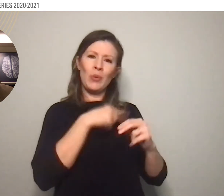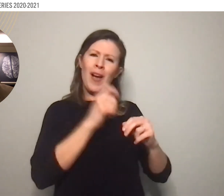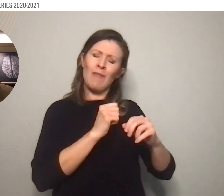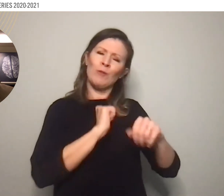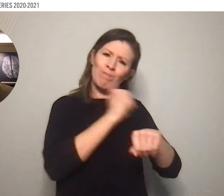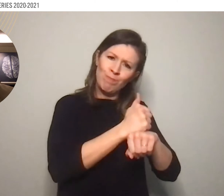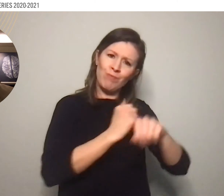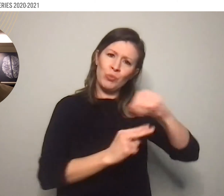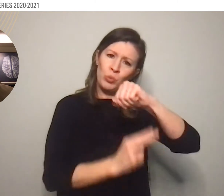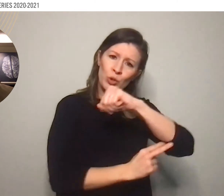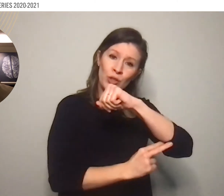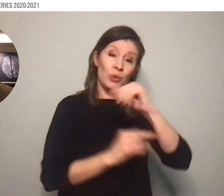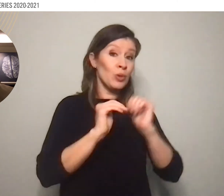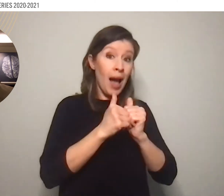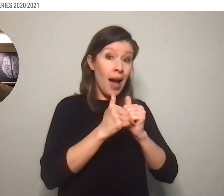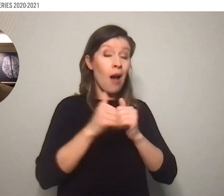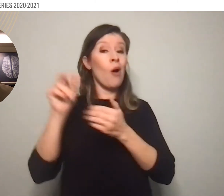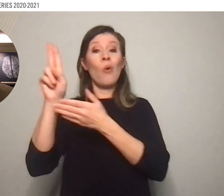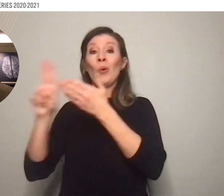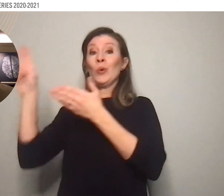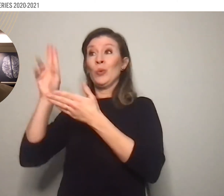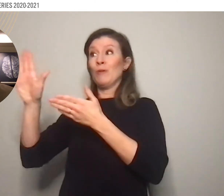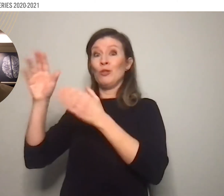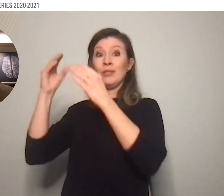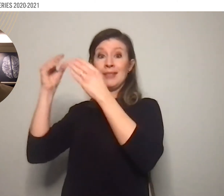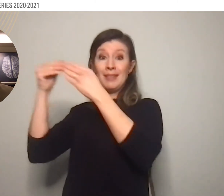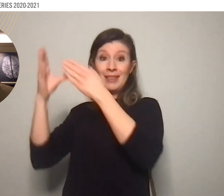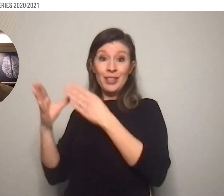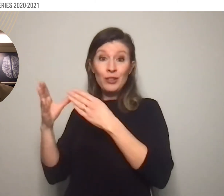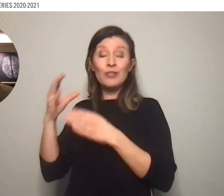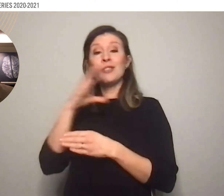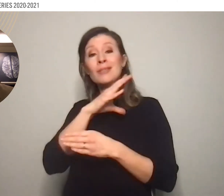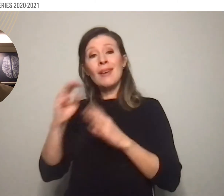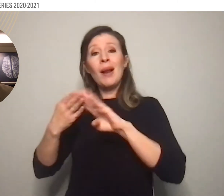So that needs to come, not only from leaders at the university, but also from the support